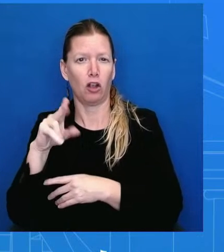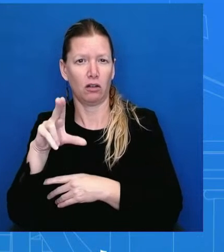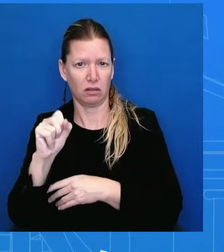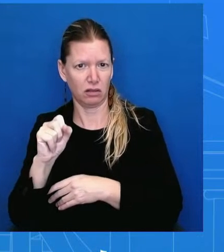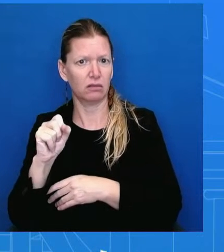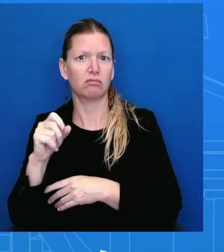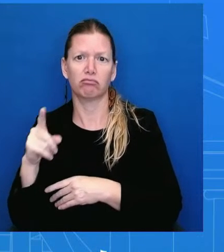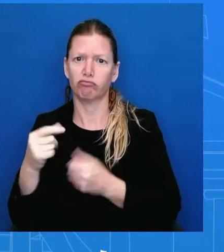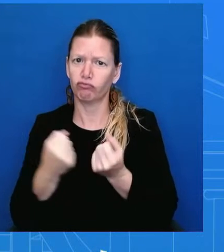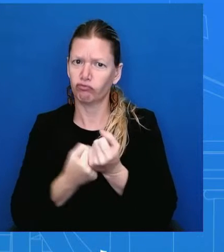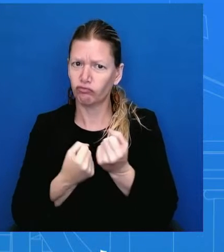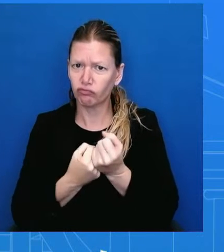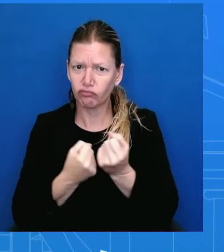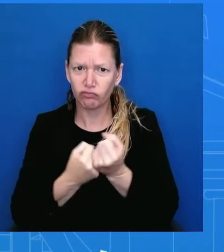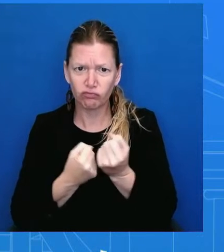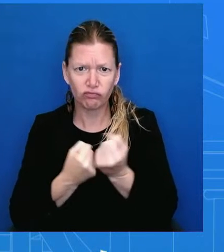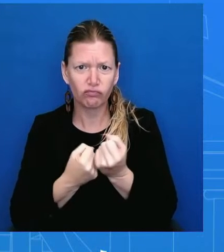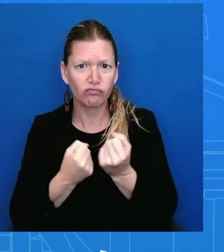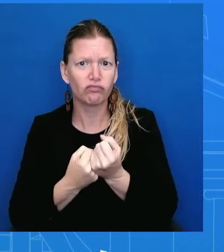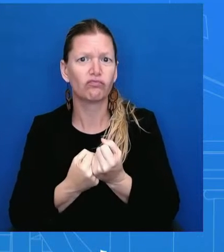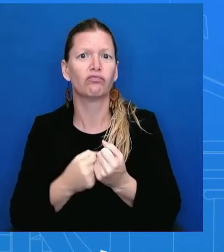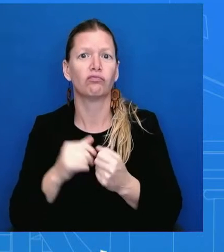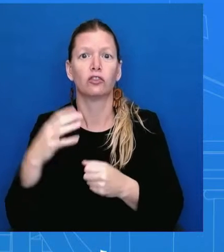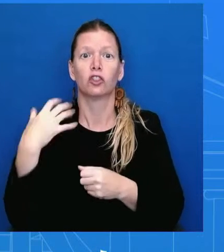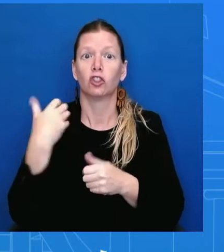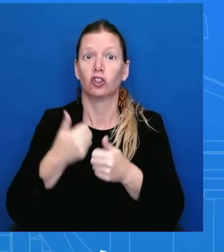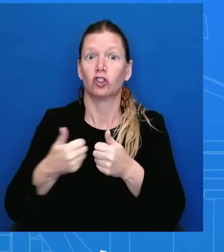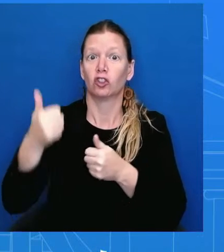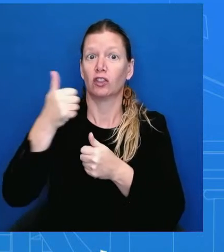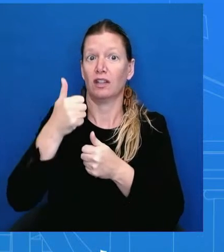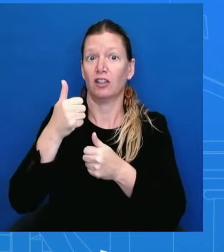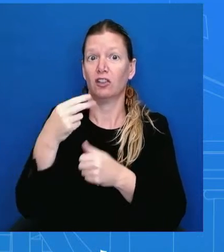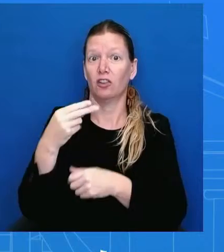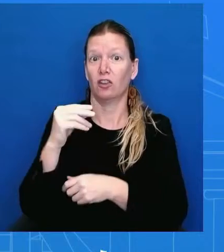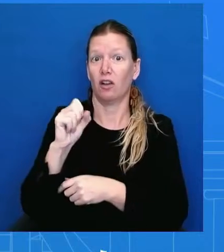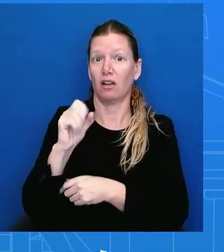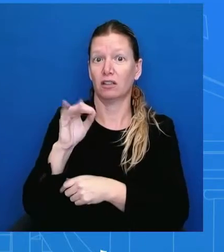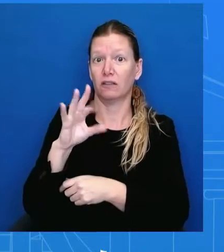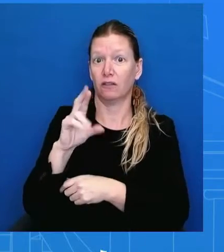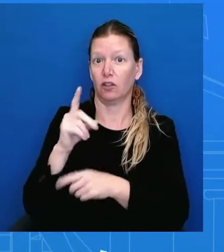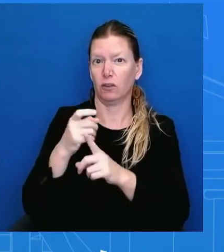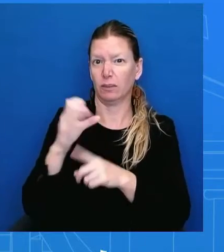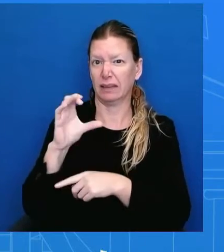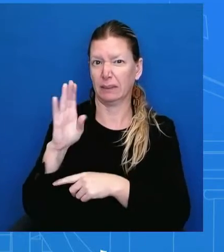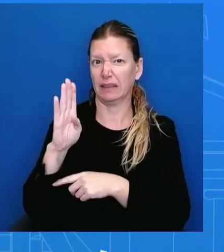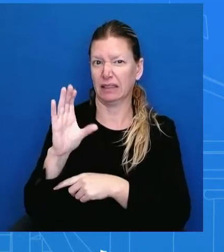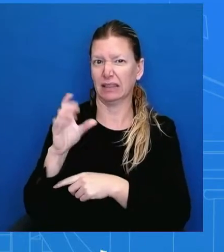And so, that is the type of support that we continue to see. The Press: So, there hasn't been outreach by the White House to Democrats